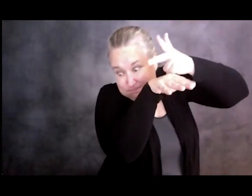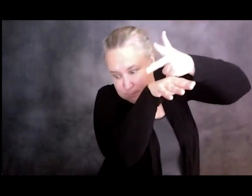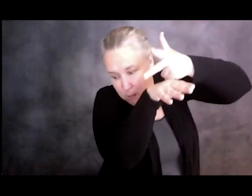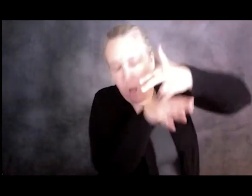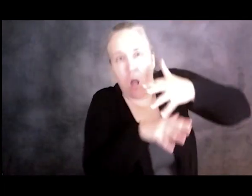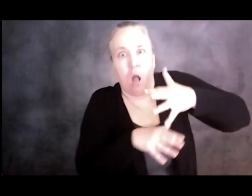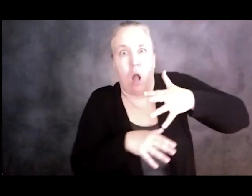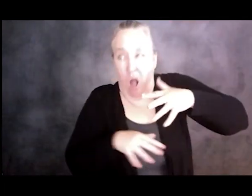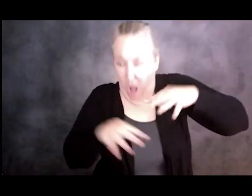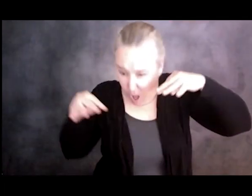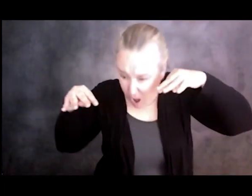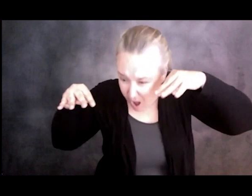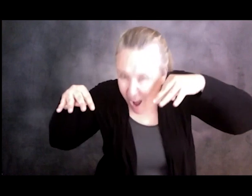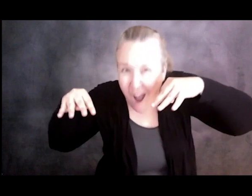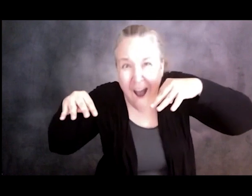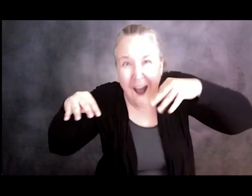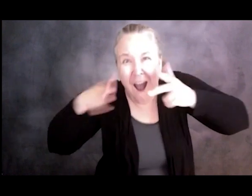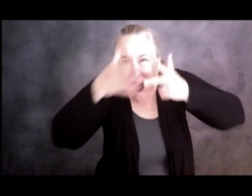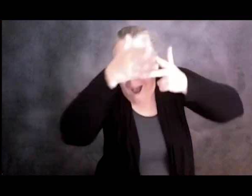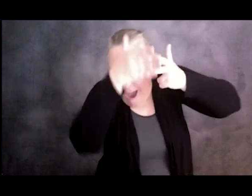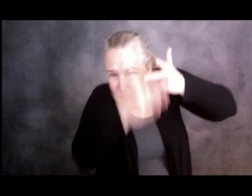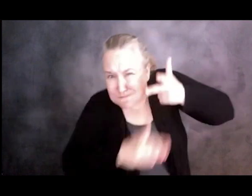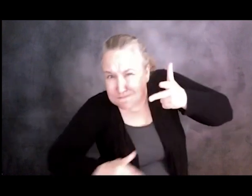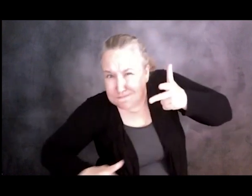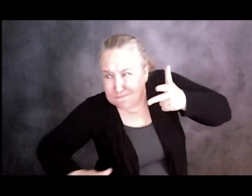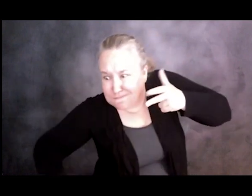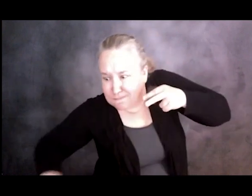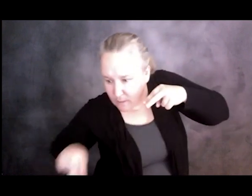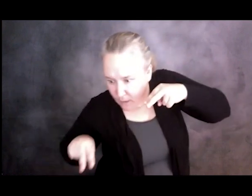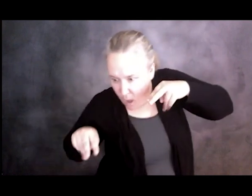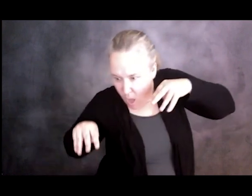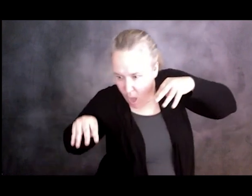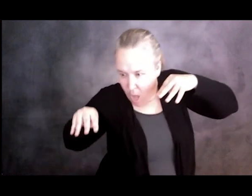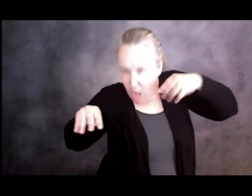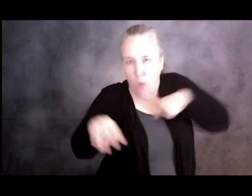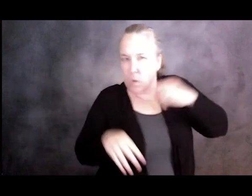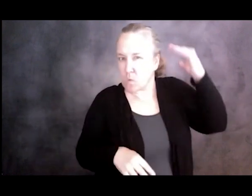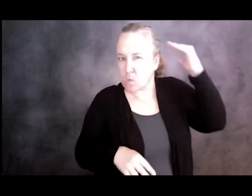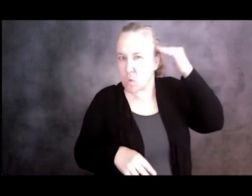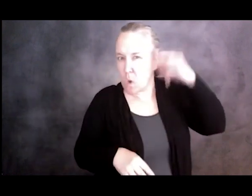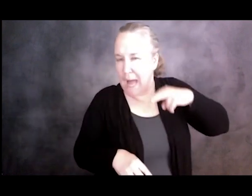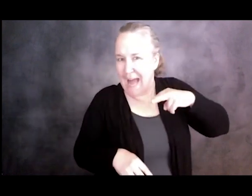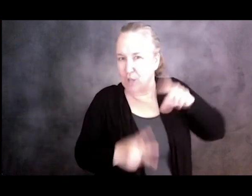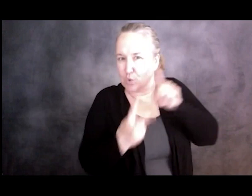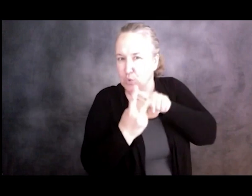Looking down on that deep wine-colored valley awaiting us, we were certain of two things.